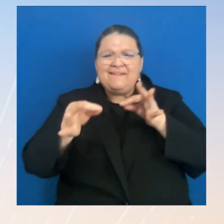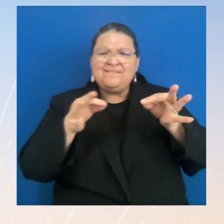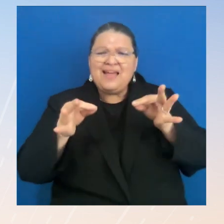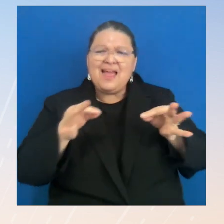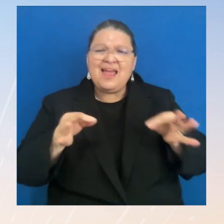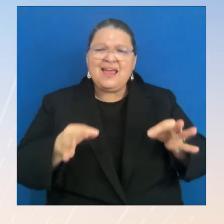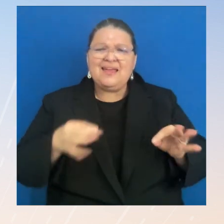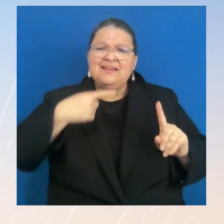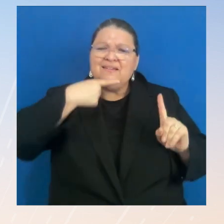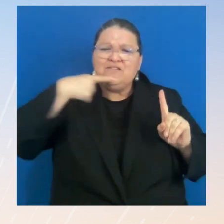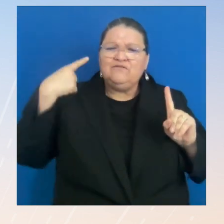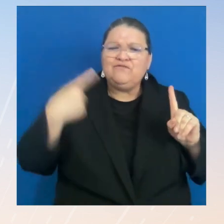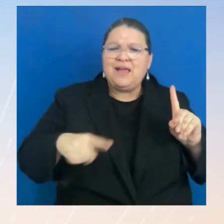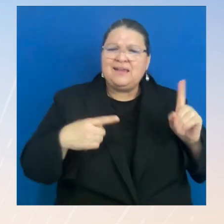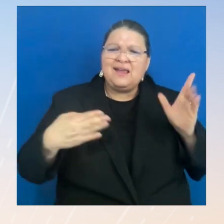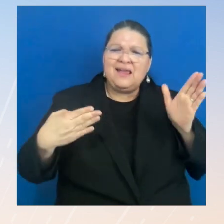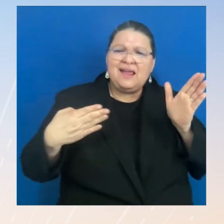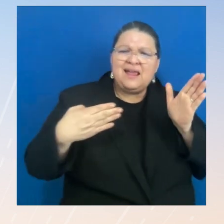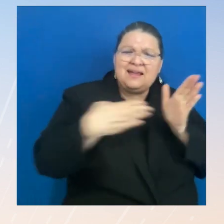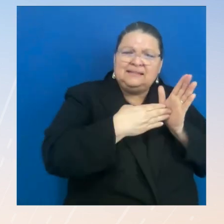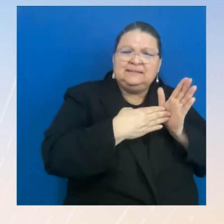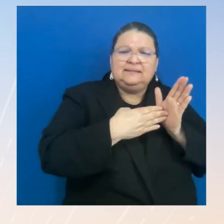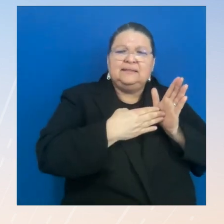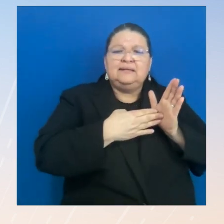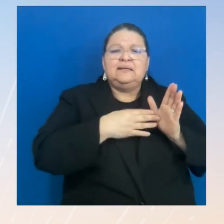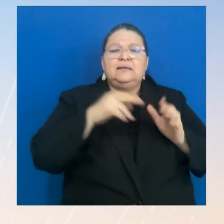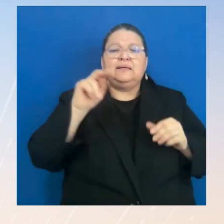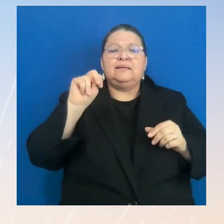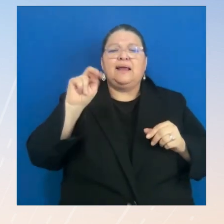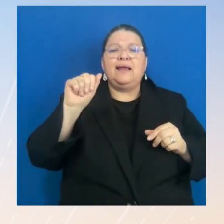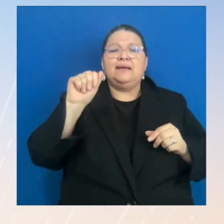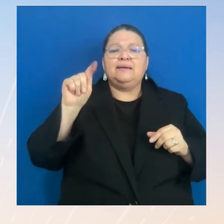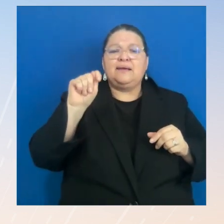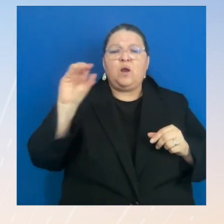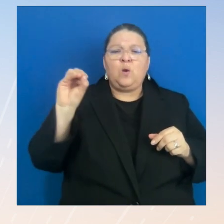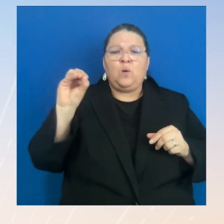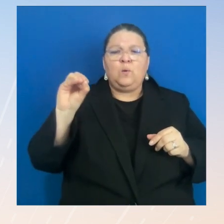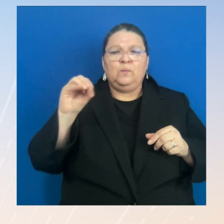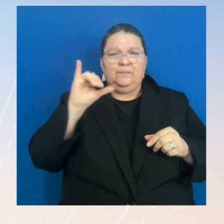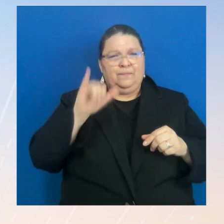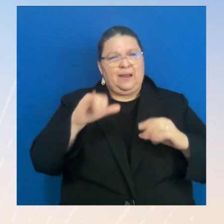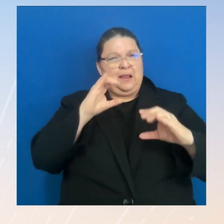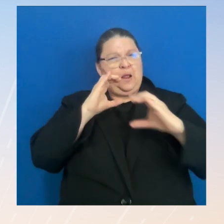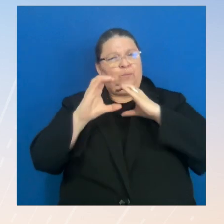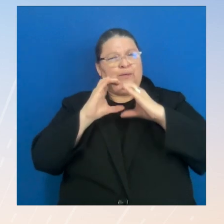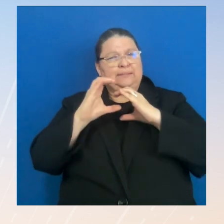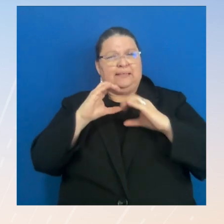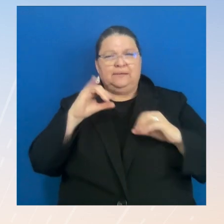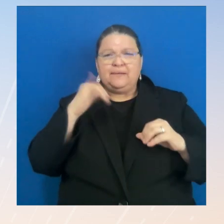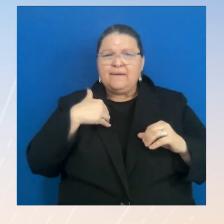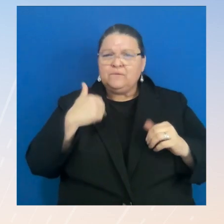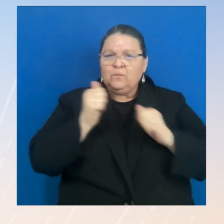Ms. Psaki: That's a conversation we have with our NATO partners and Allies. The Press: So, as an example, there are reports that a Russian drone